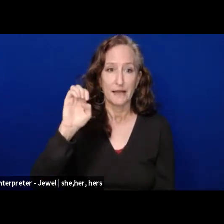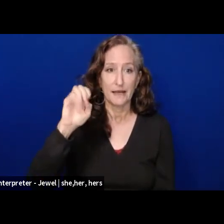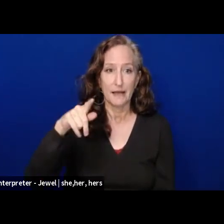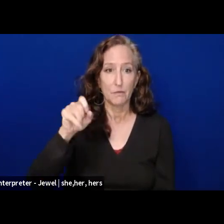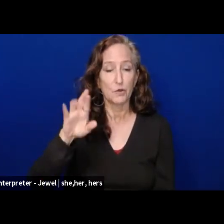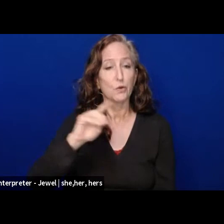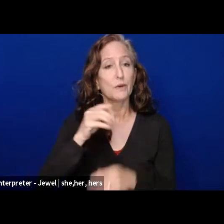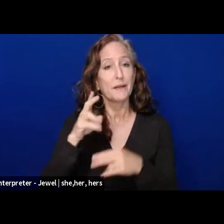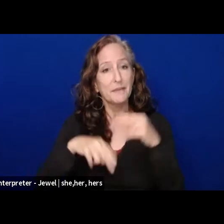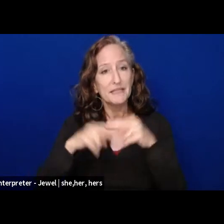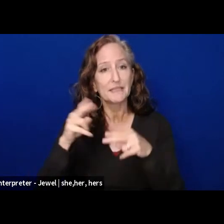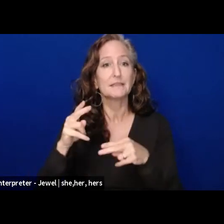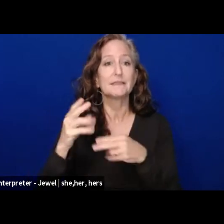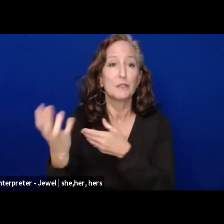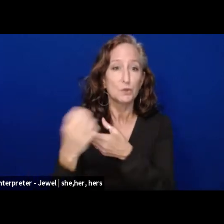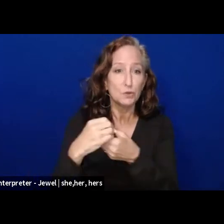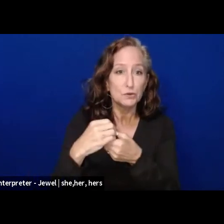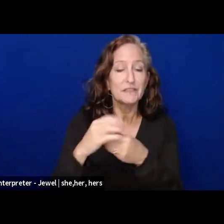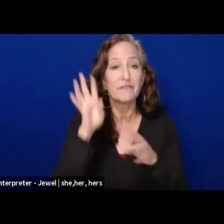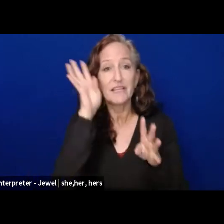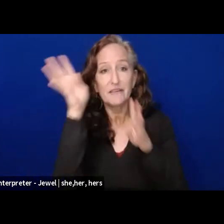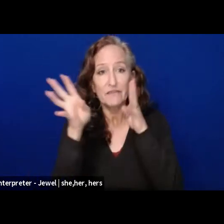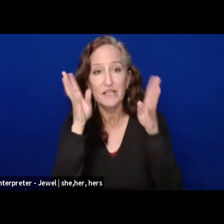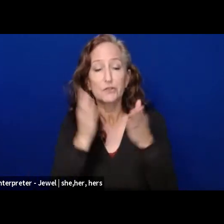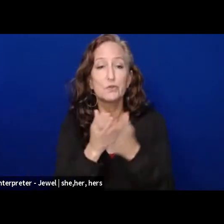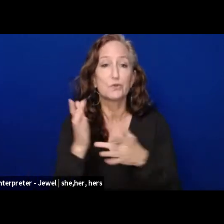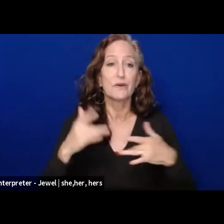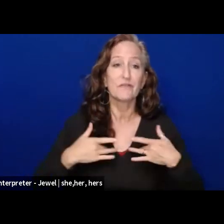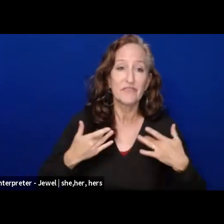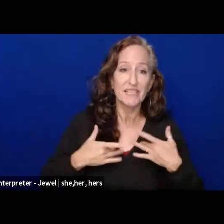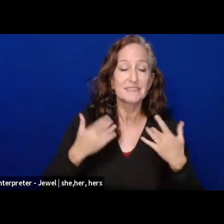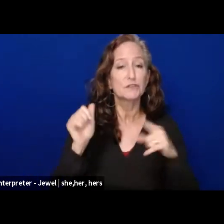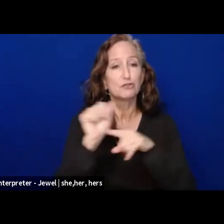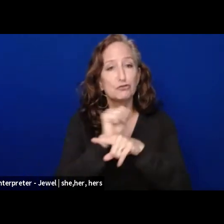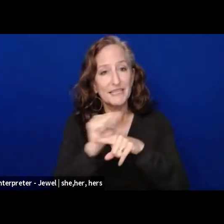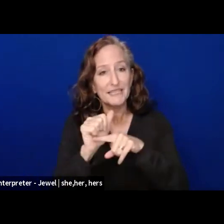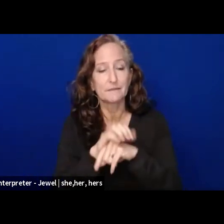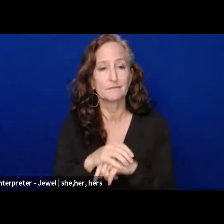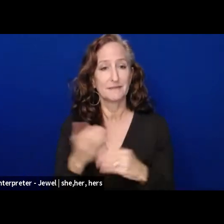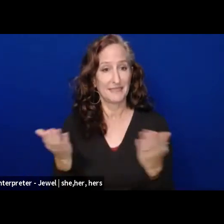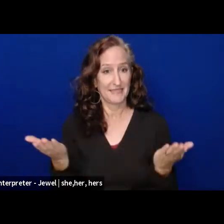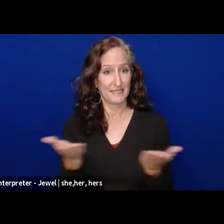consulting, and events. This is a safe space to learn, to build empathy for each other,